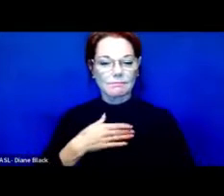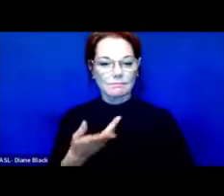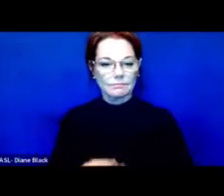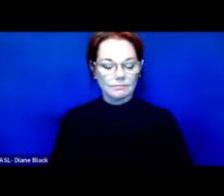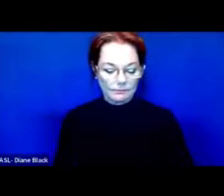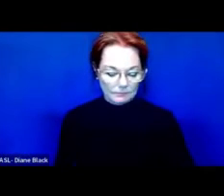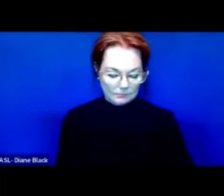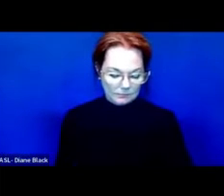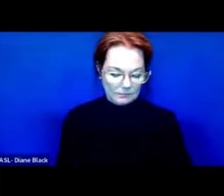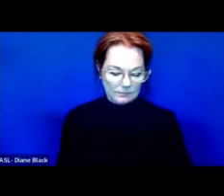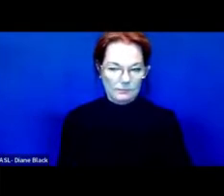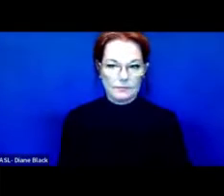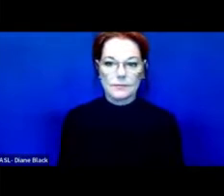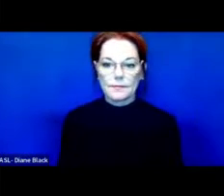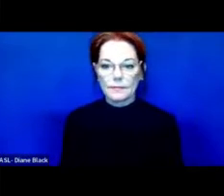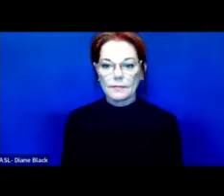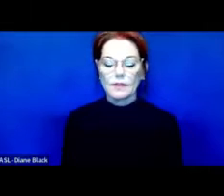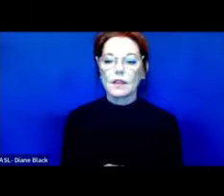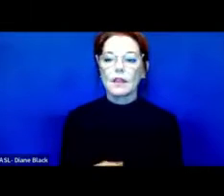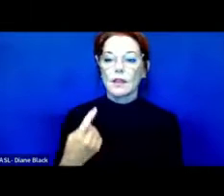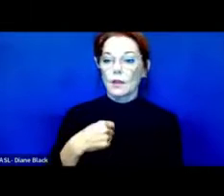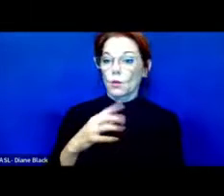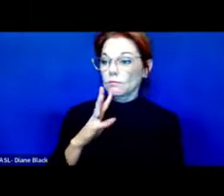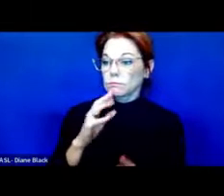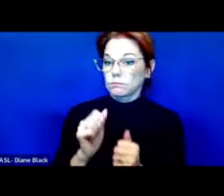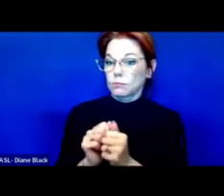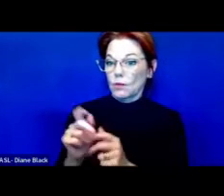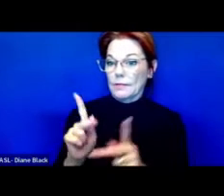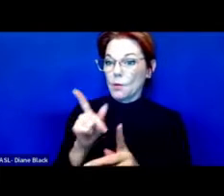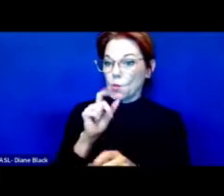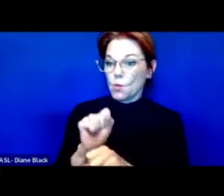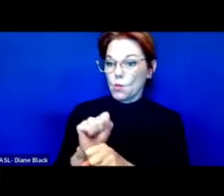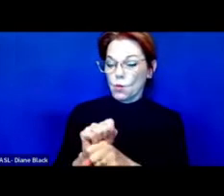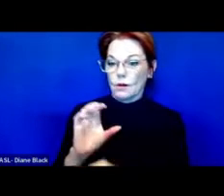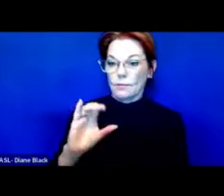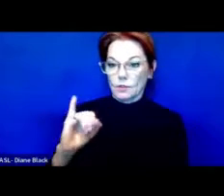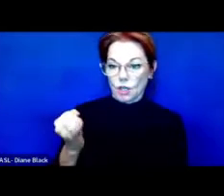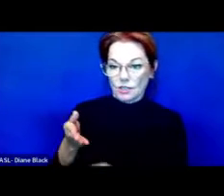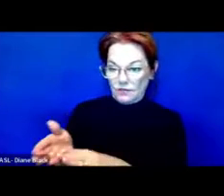So when we talk to folks that were in the criminal justice field and the brain injury field and talked about, okay, what